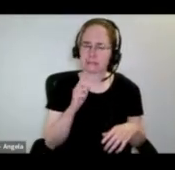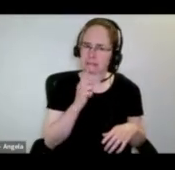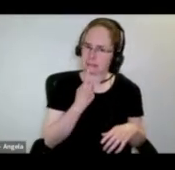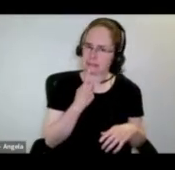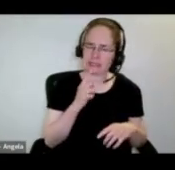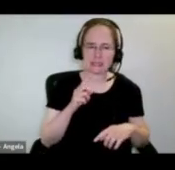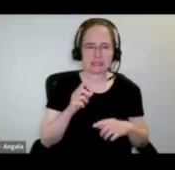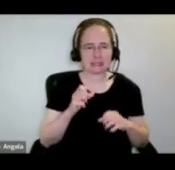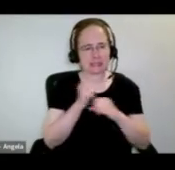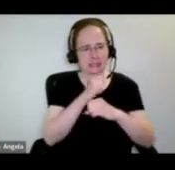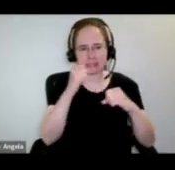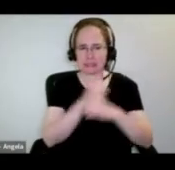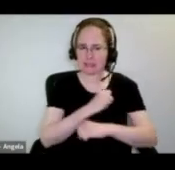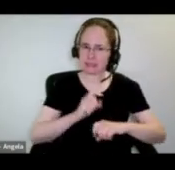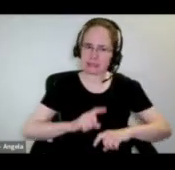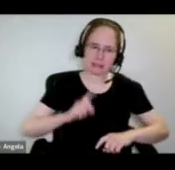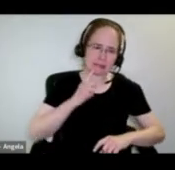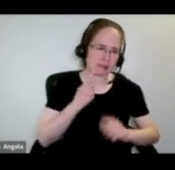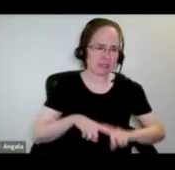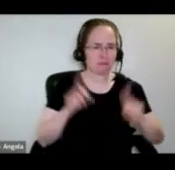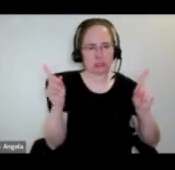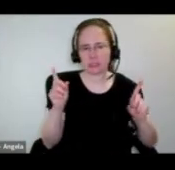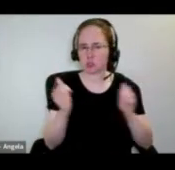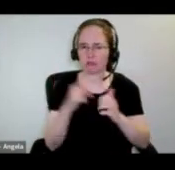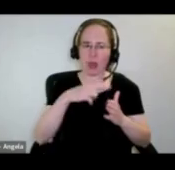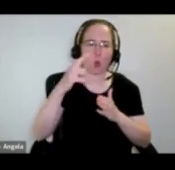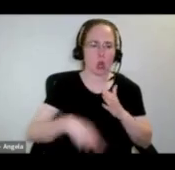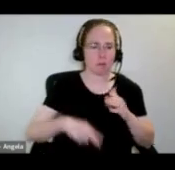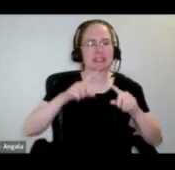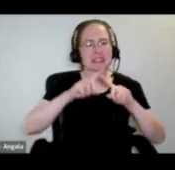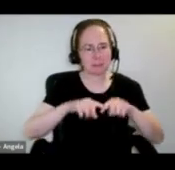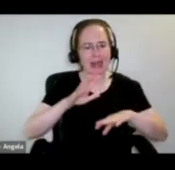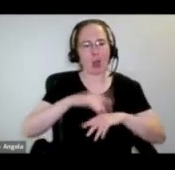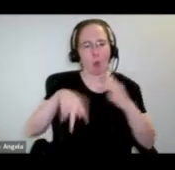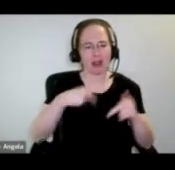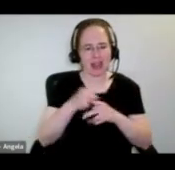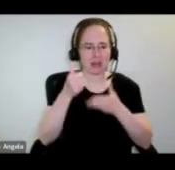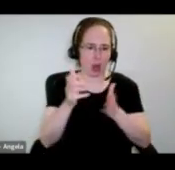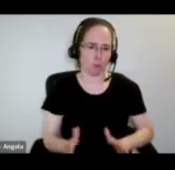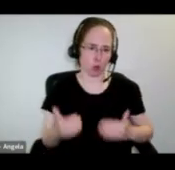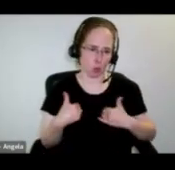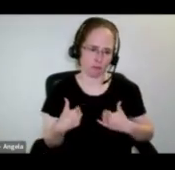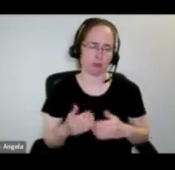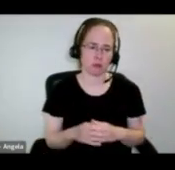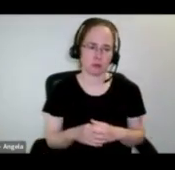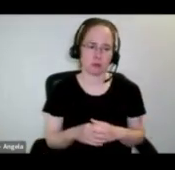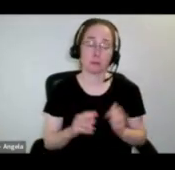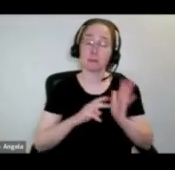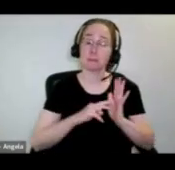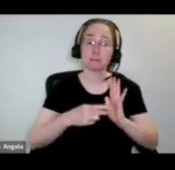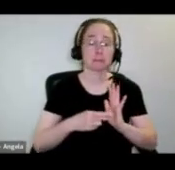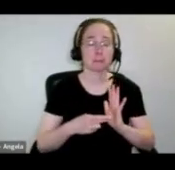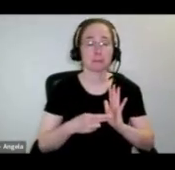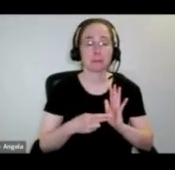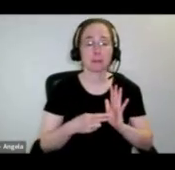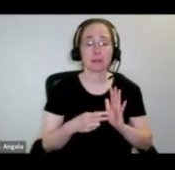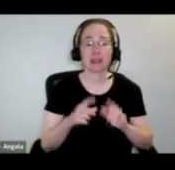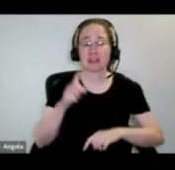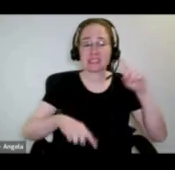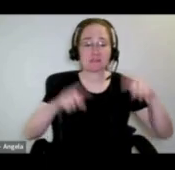Lindsay: And across the board, we are seeing statistically significant differences in these outcomes, depending on the type of helper.